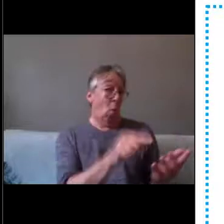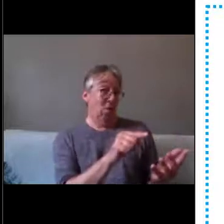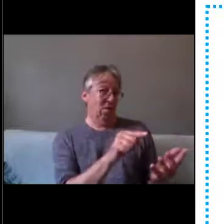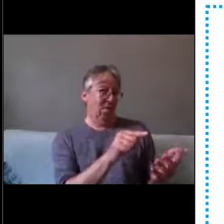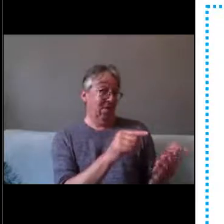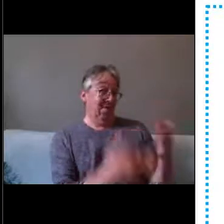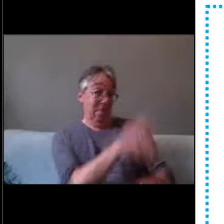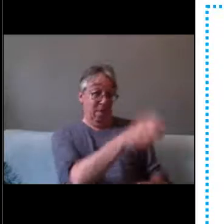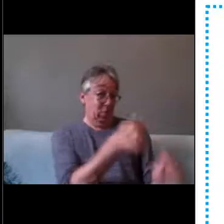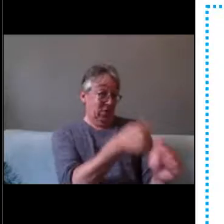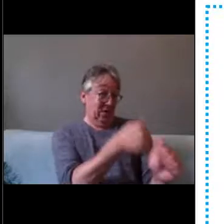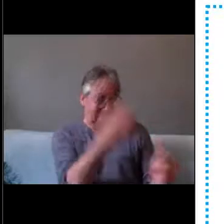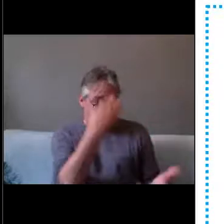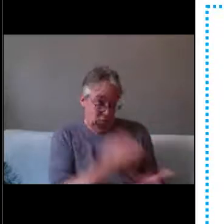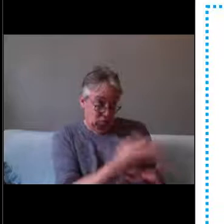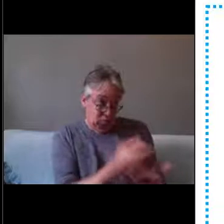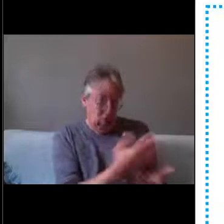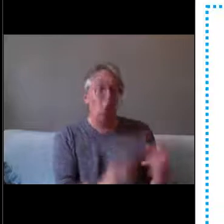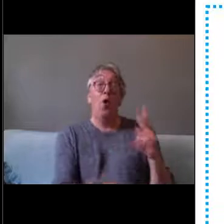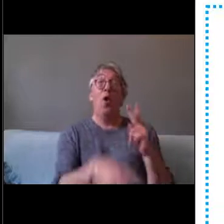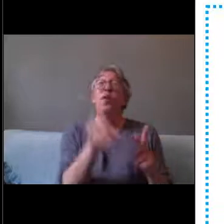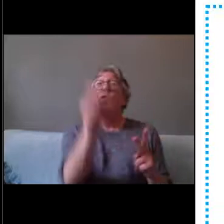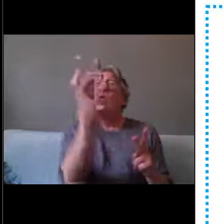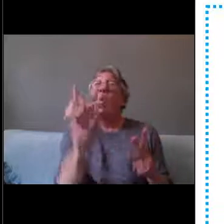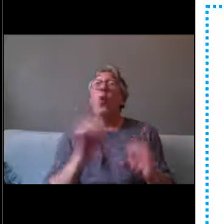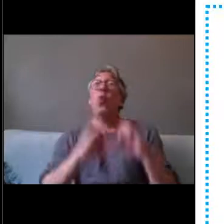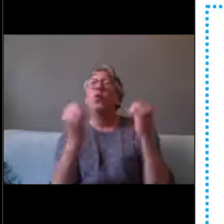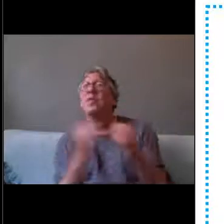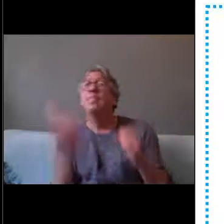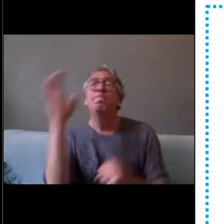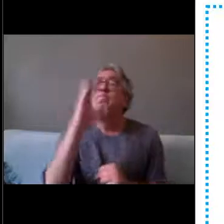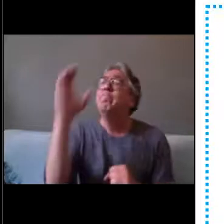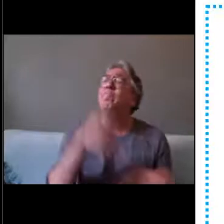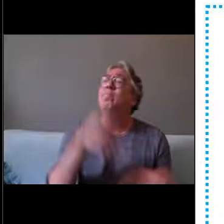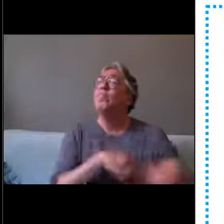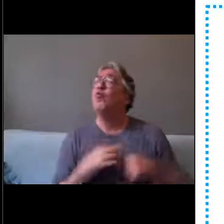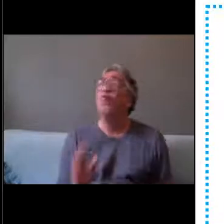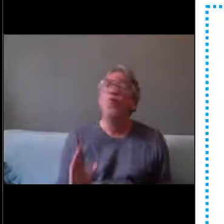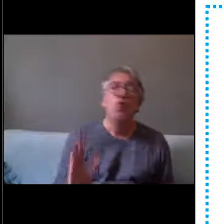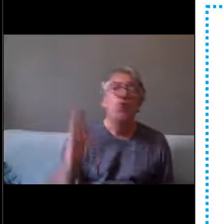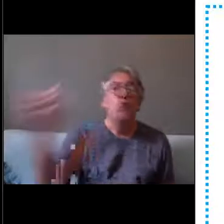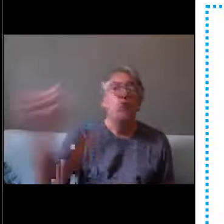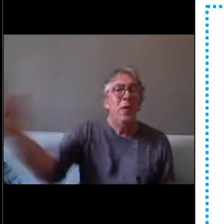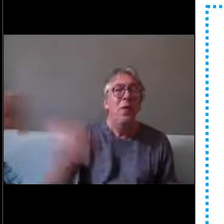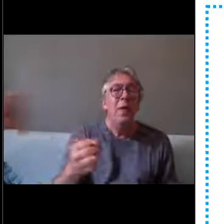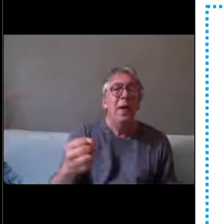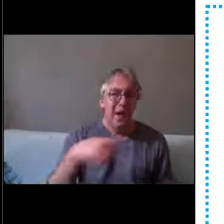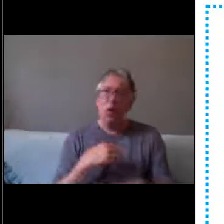and we share our experience and promote inclusive volunteering also